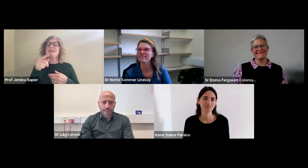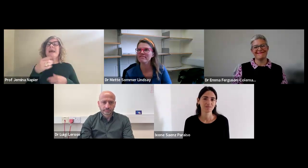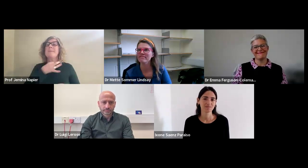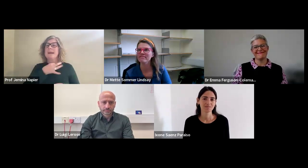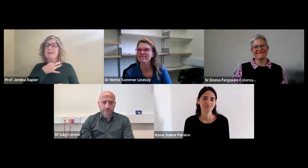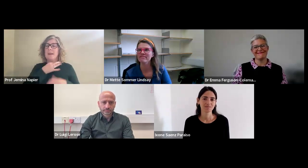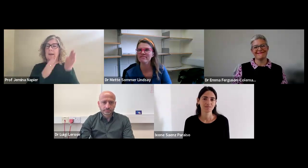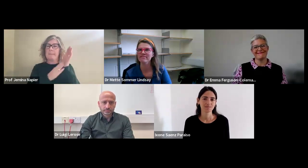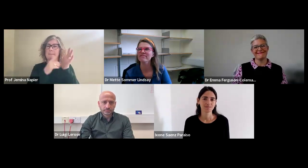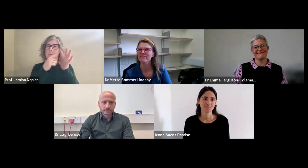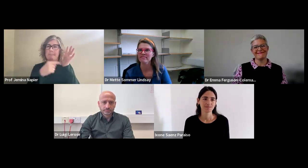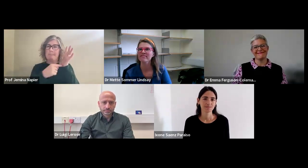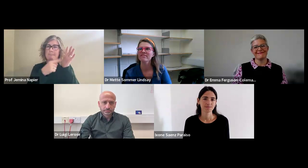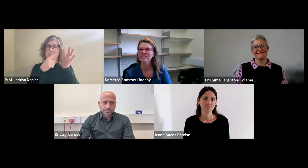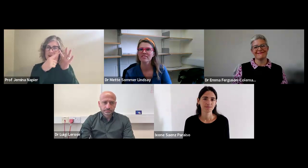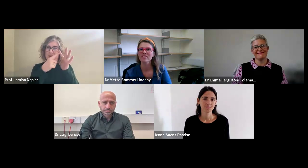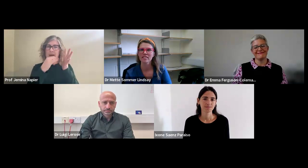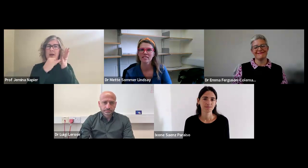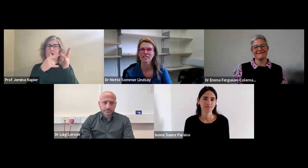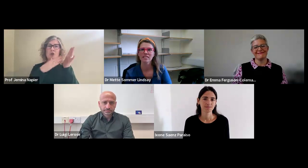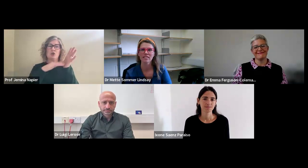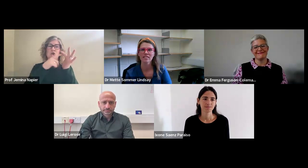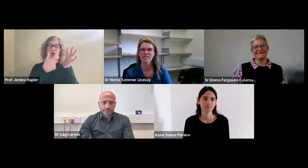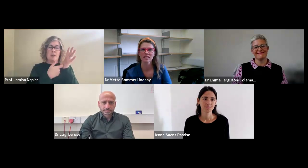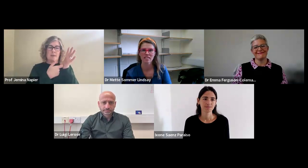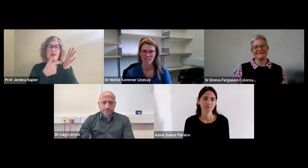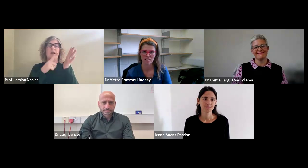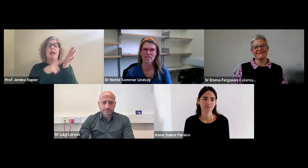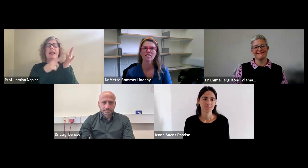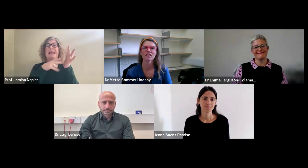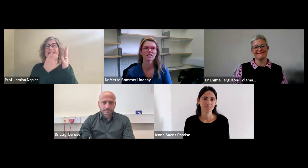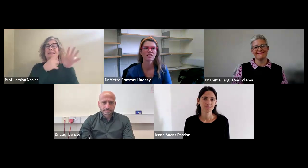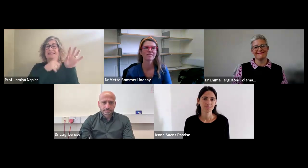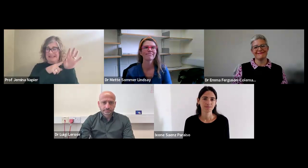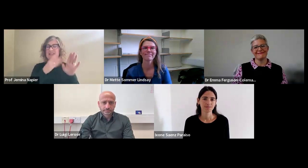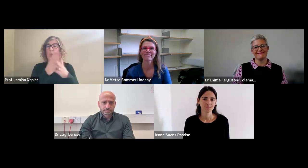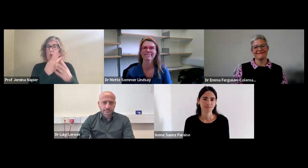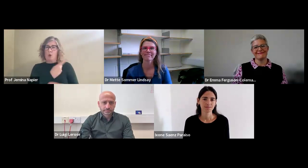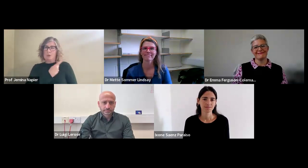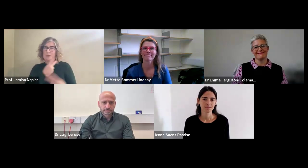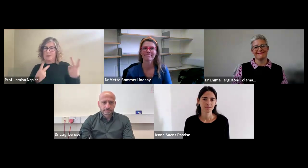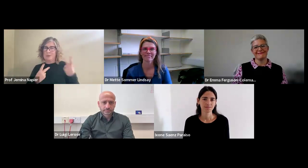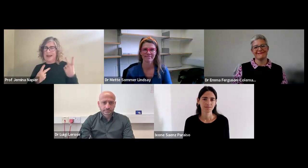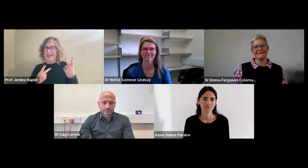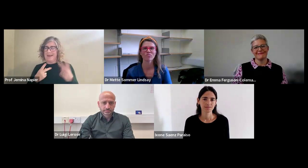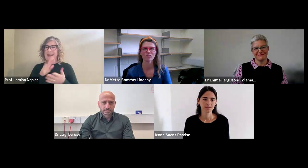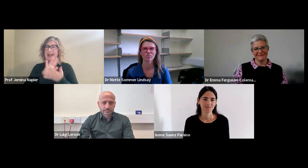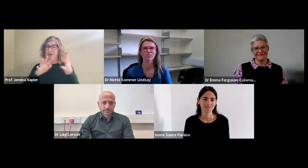The first person that I'd like to introduce to you is Dr Mette Sommer Lindsay. She and I